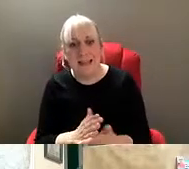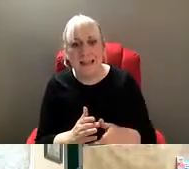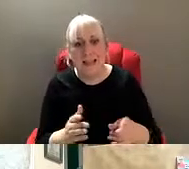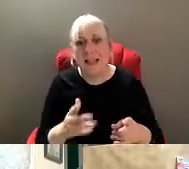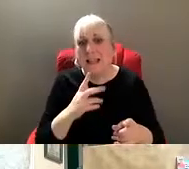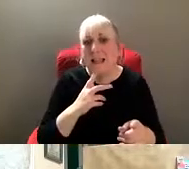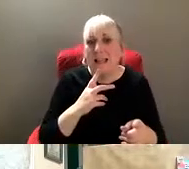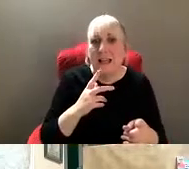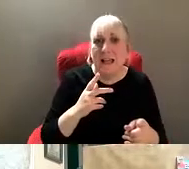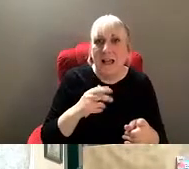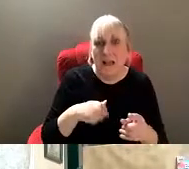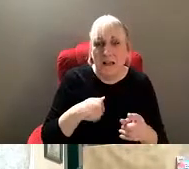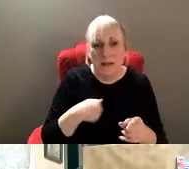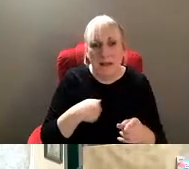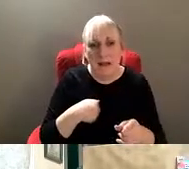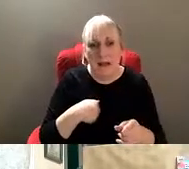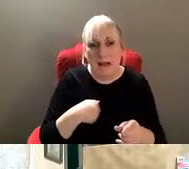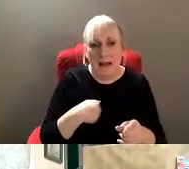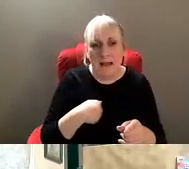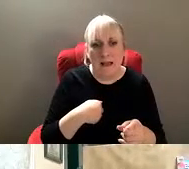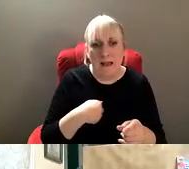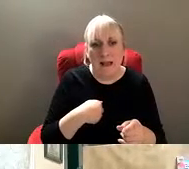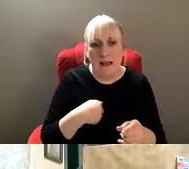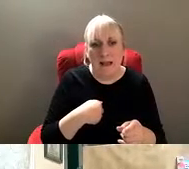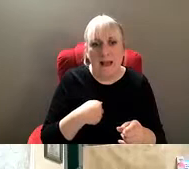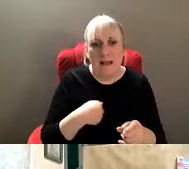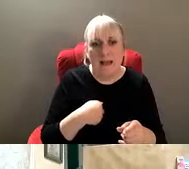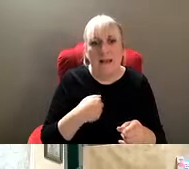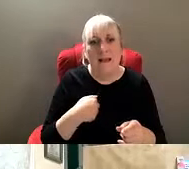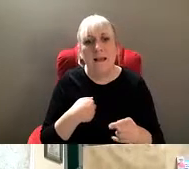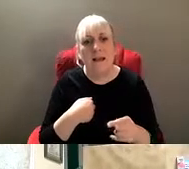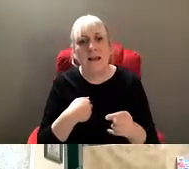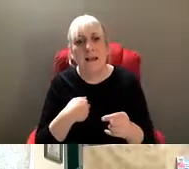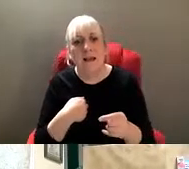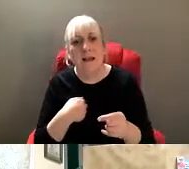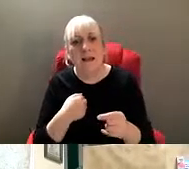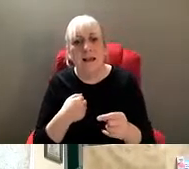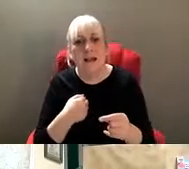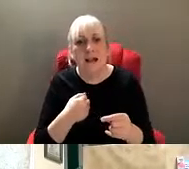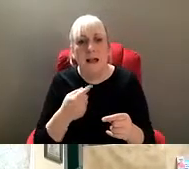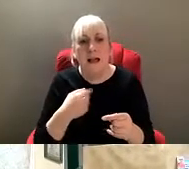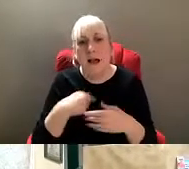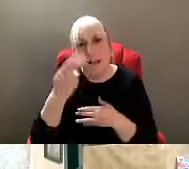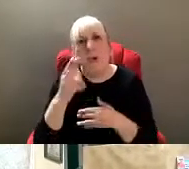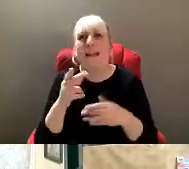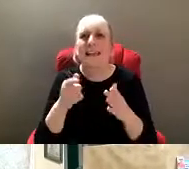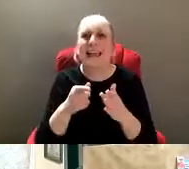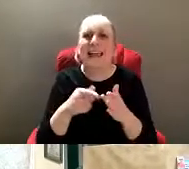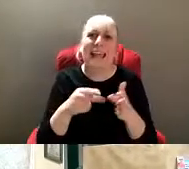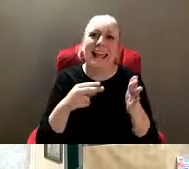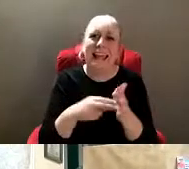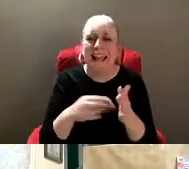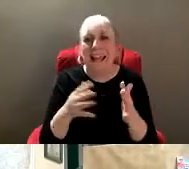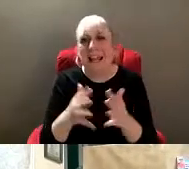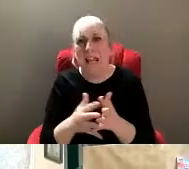or i-n-w-w-d sorry i call it inwood anyway inward has not focused yet on climate change and